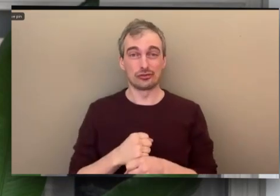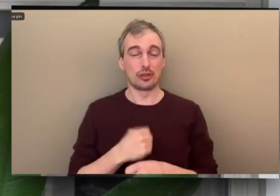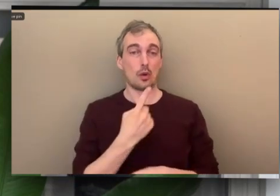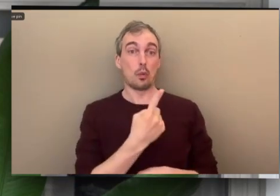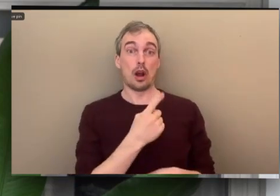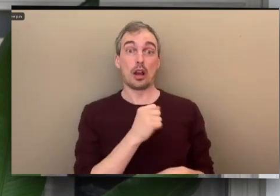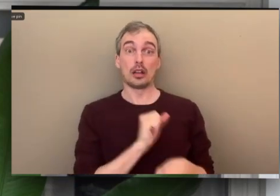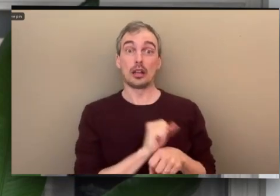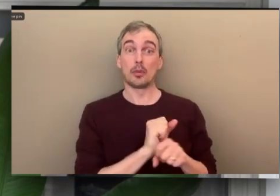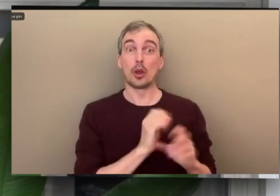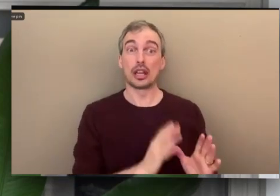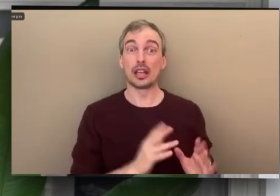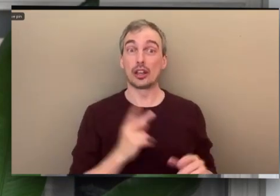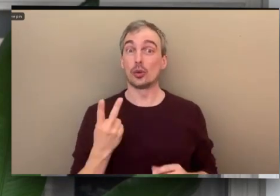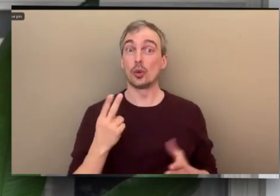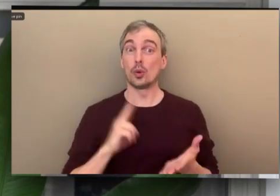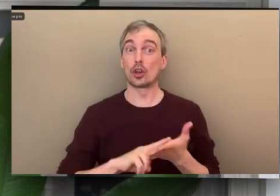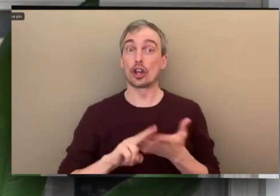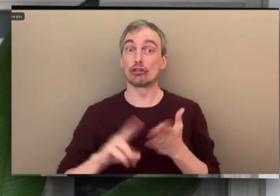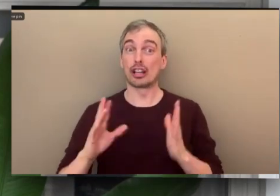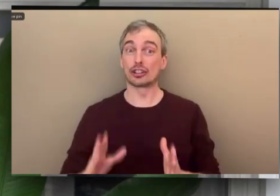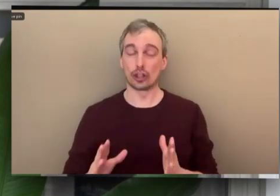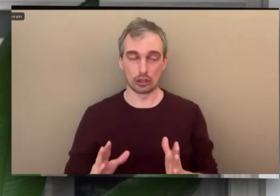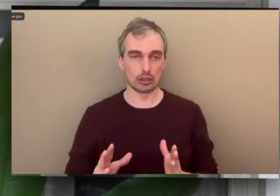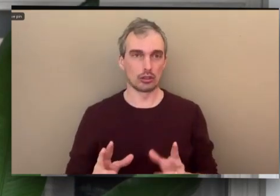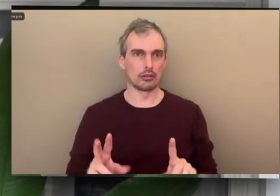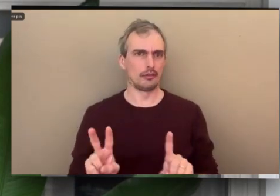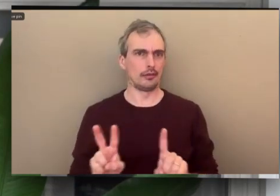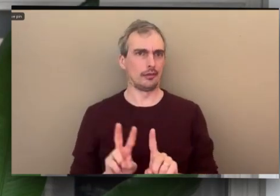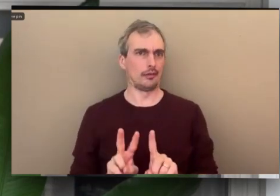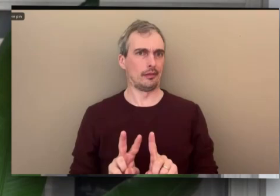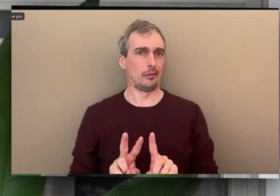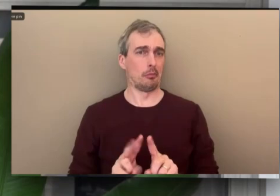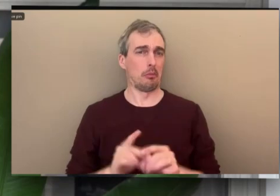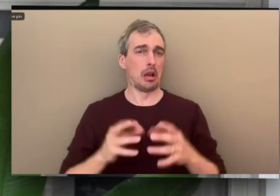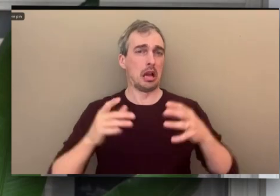Where we're a very large organization, where we have resources in the United